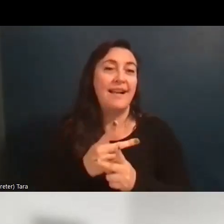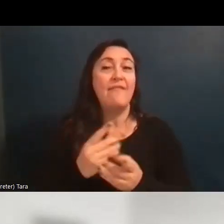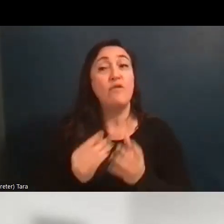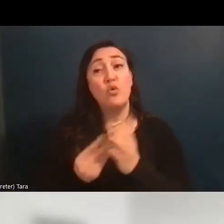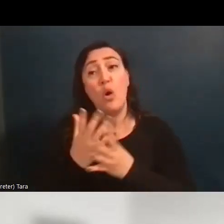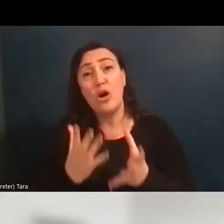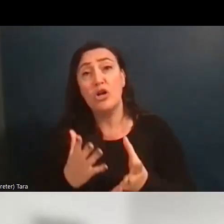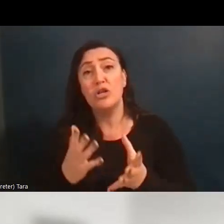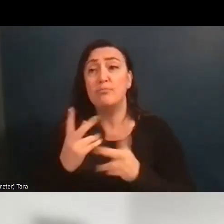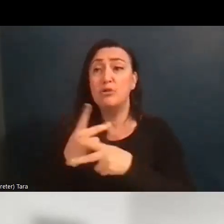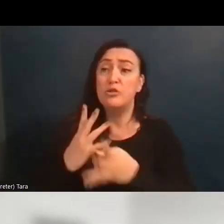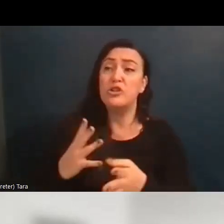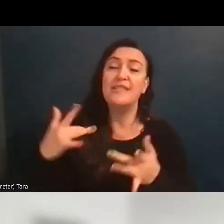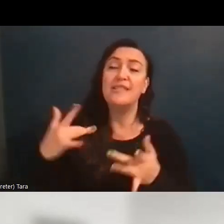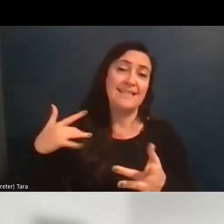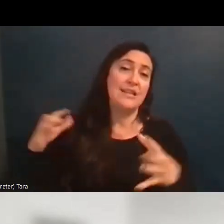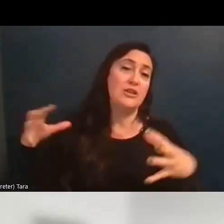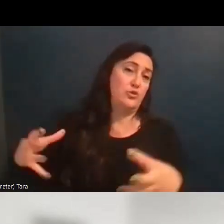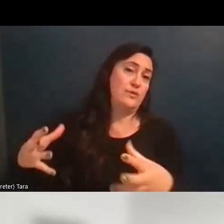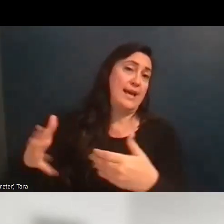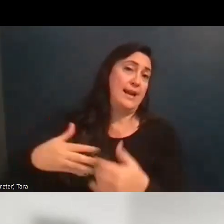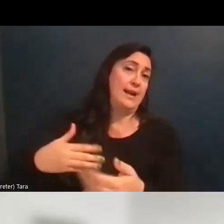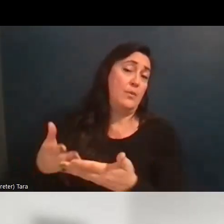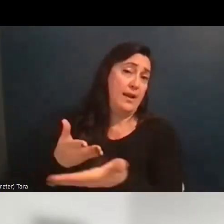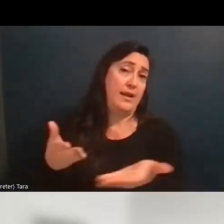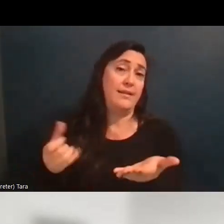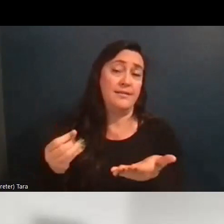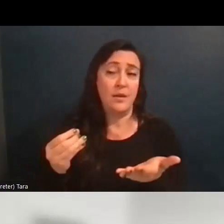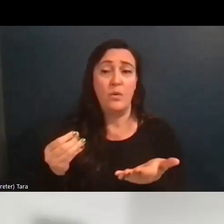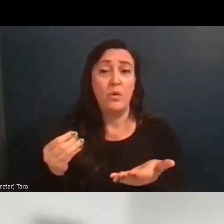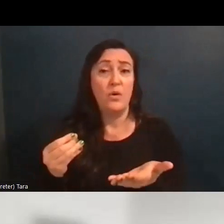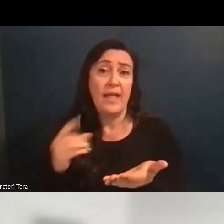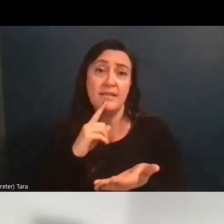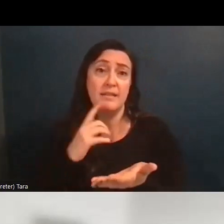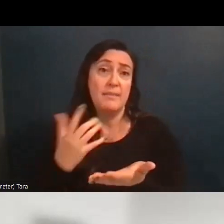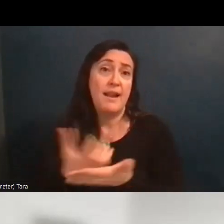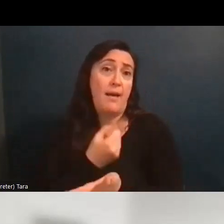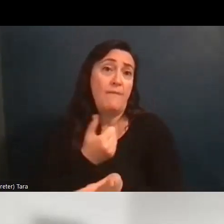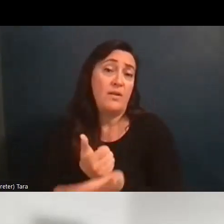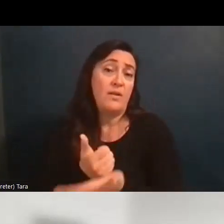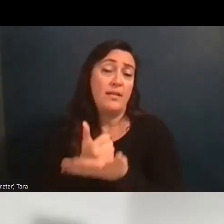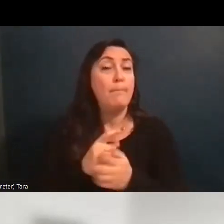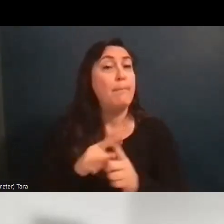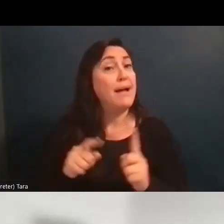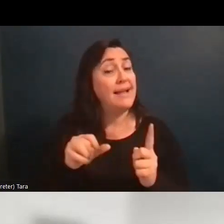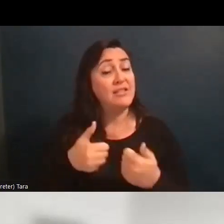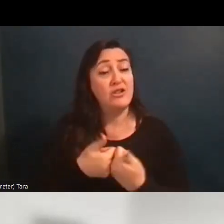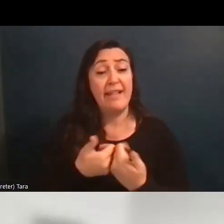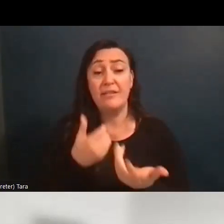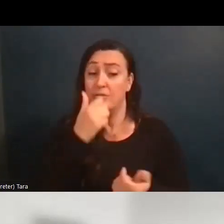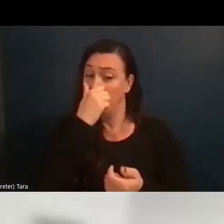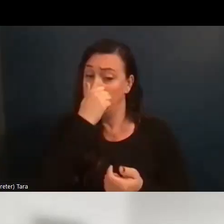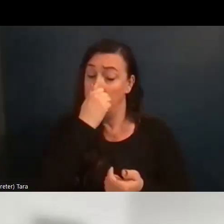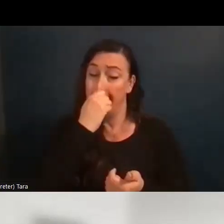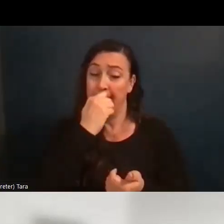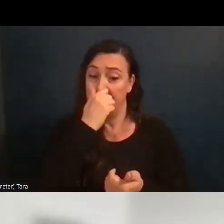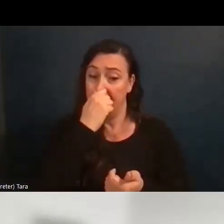gather has been a really helpful feature but it is it is challenging especially you know survey survey response rates are